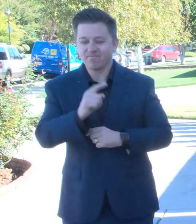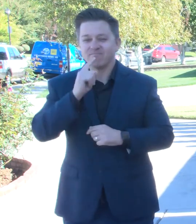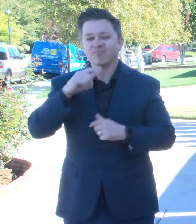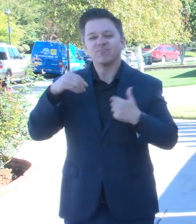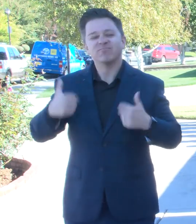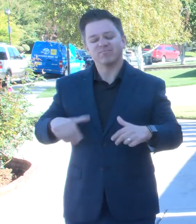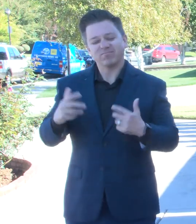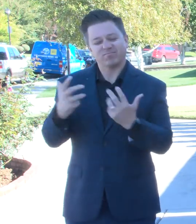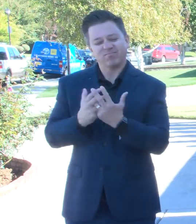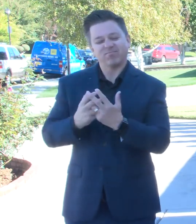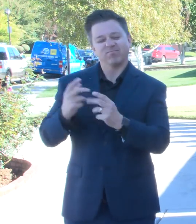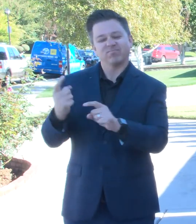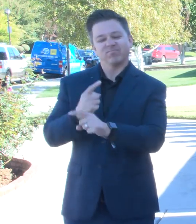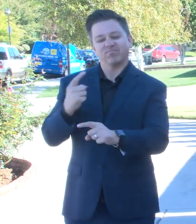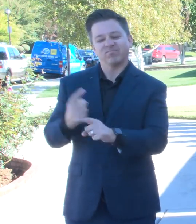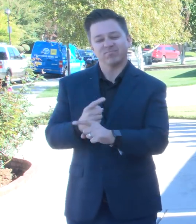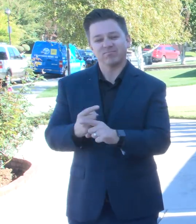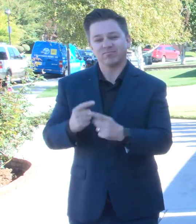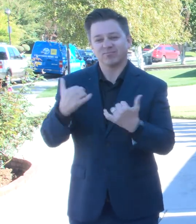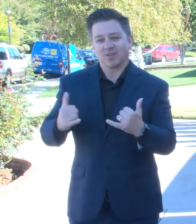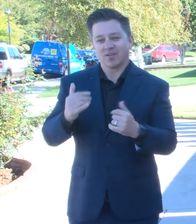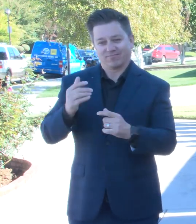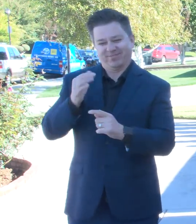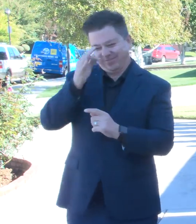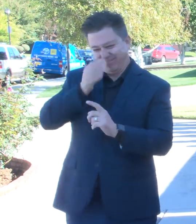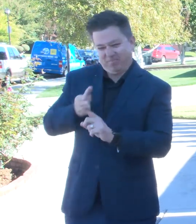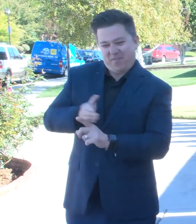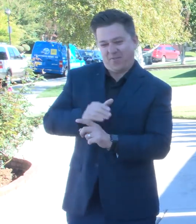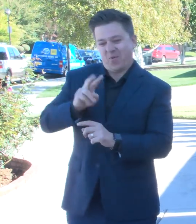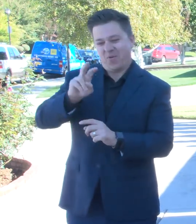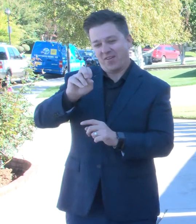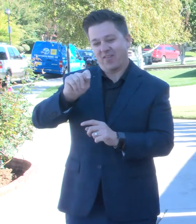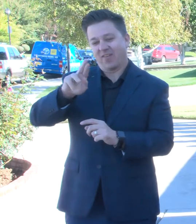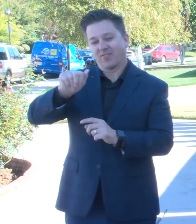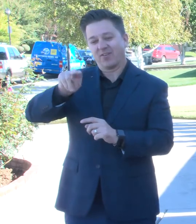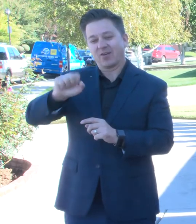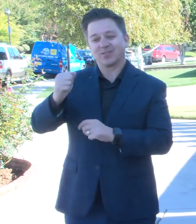should be doing this before veterans day when we must thank all the men and women